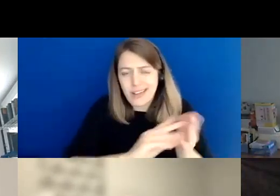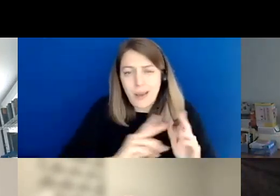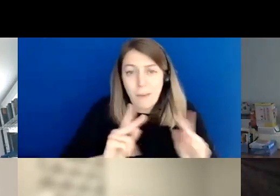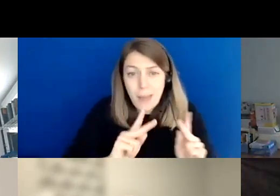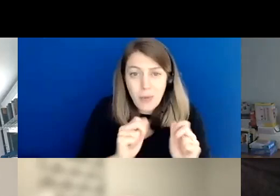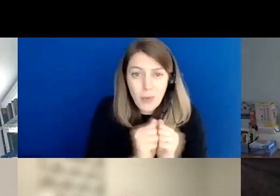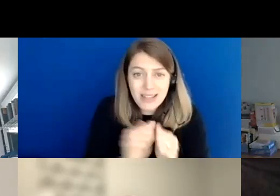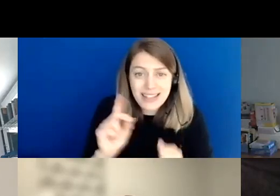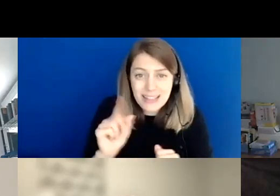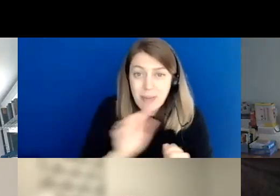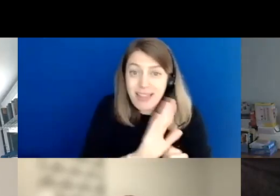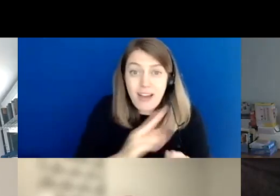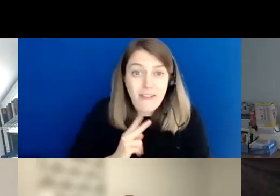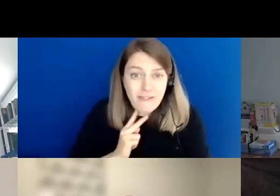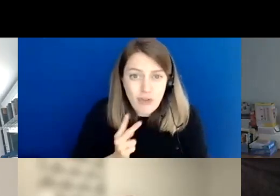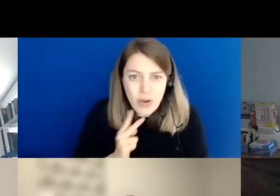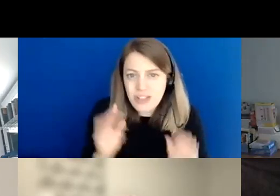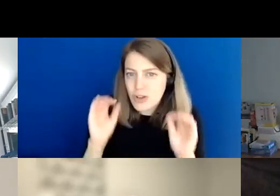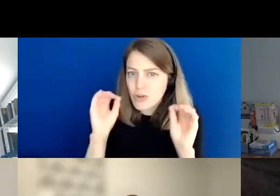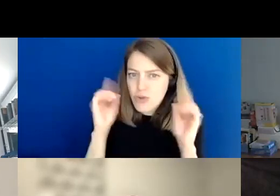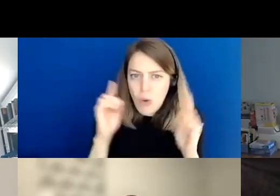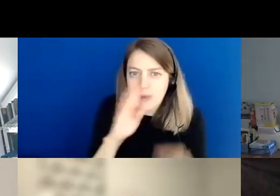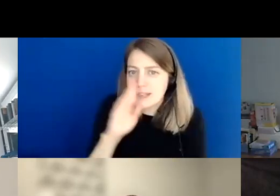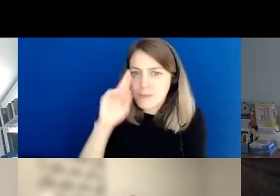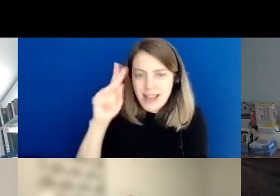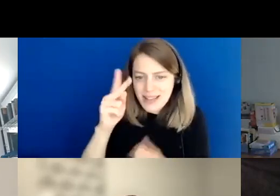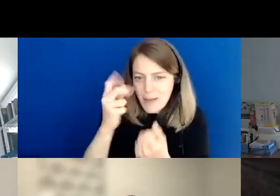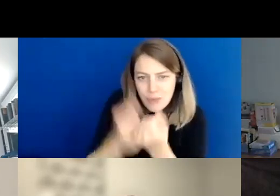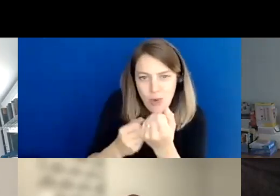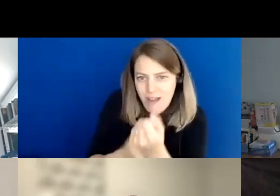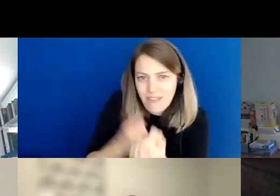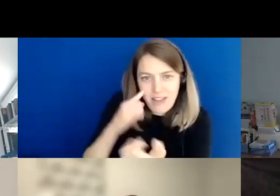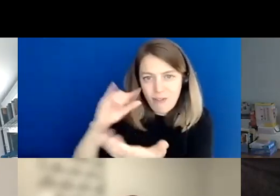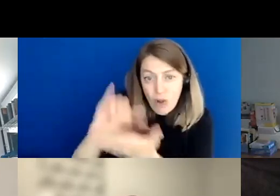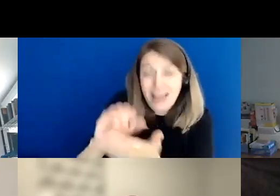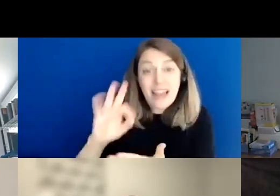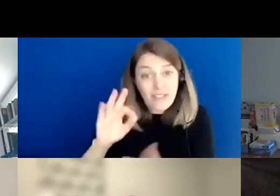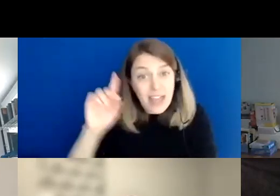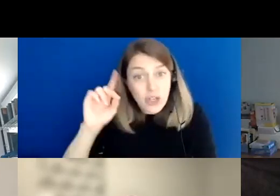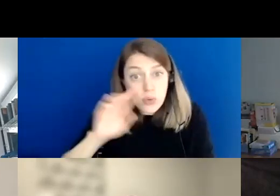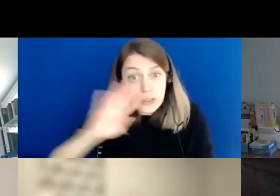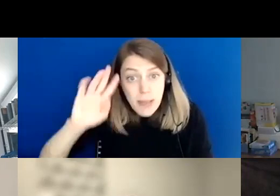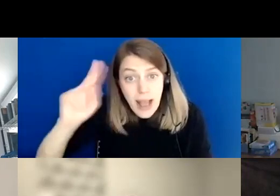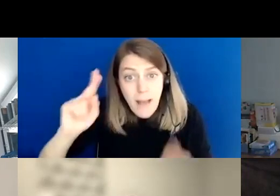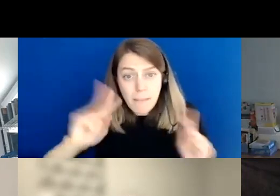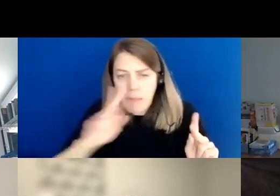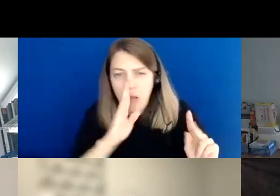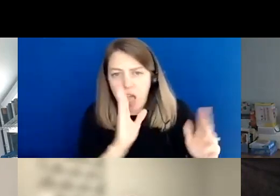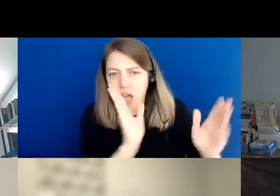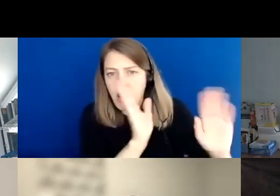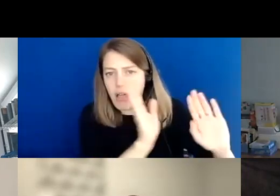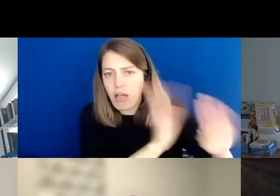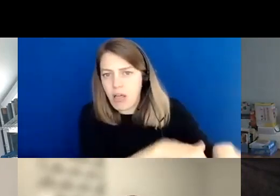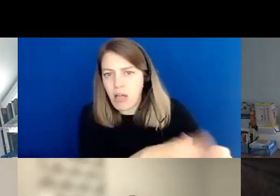nobody speaks up about it or I mean, they do, but nobody listens. As I believe Jennifer mentioned,